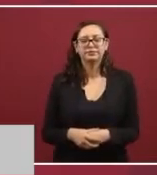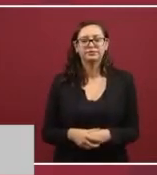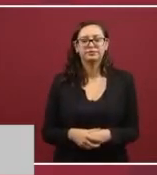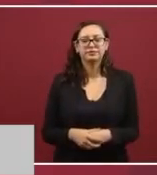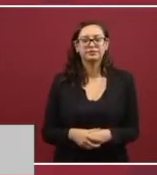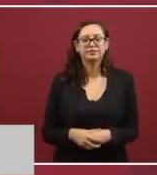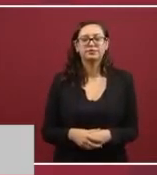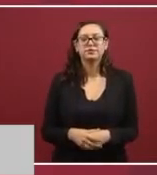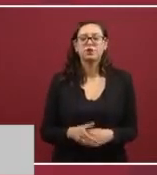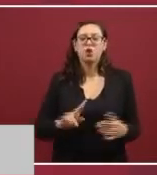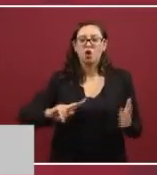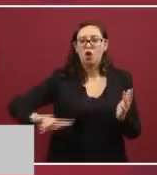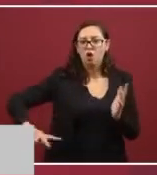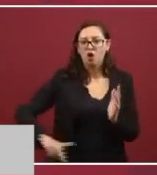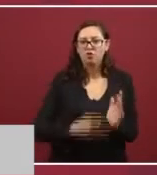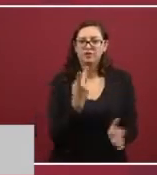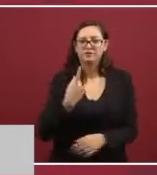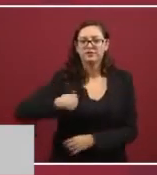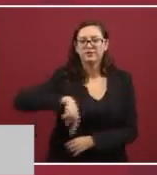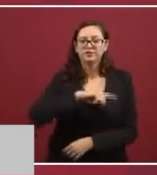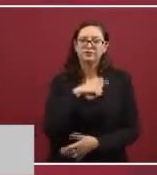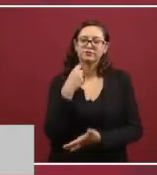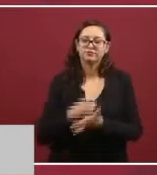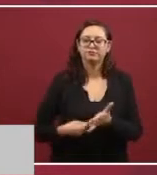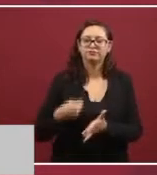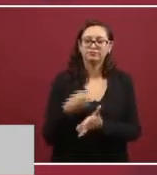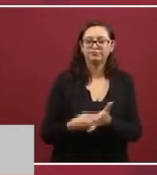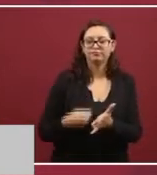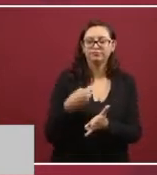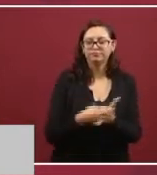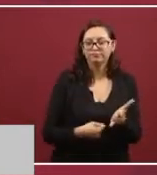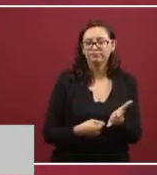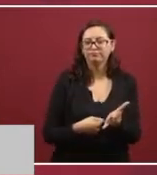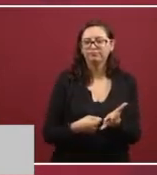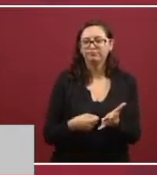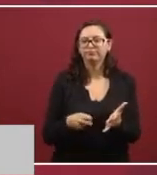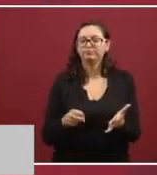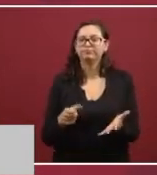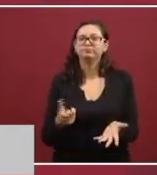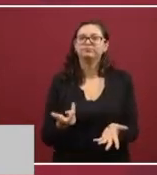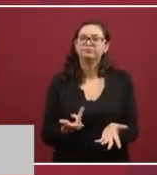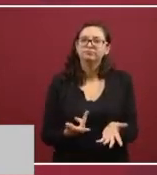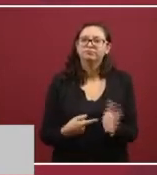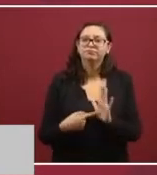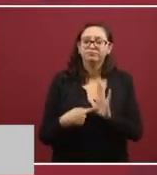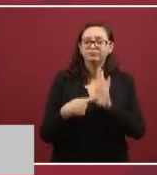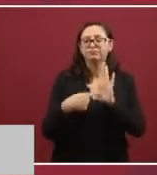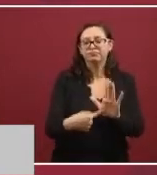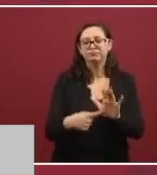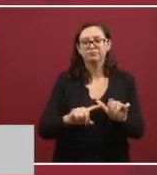which avoided an economic and financial crisis it is what shows the behavior of the peso and investment commitments for our country